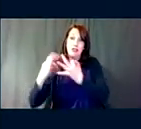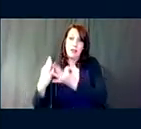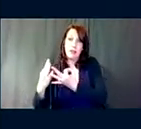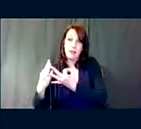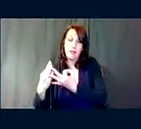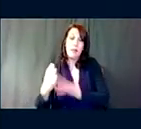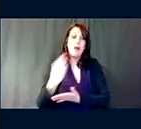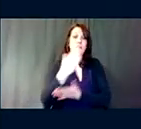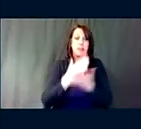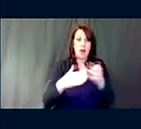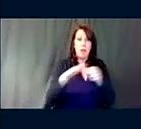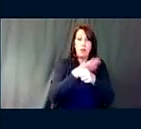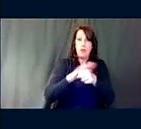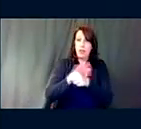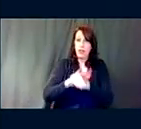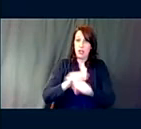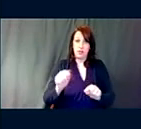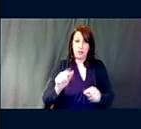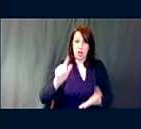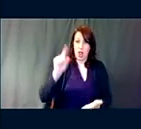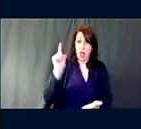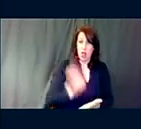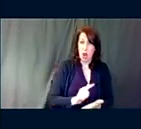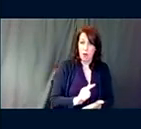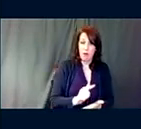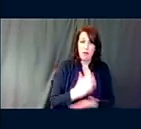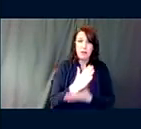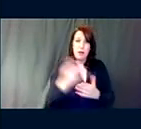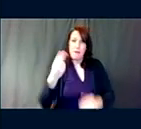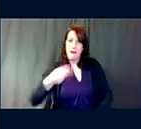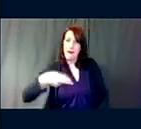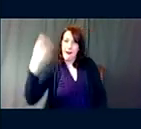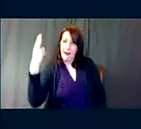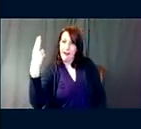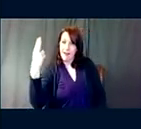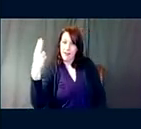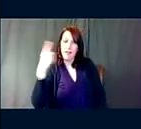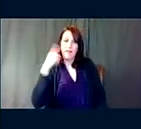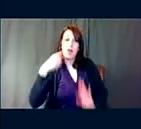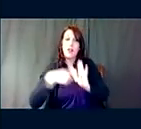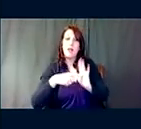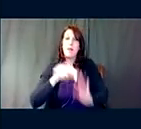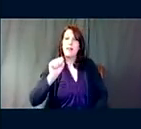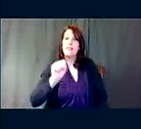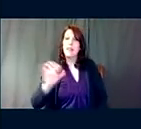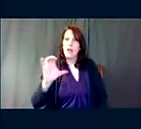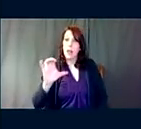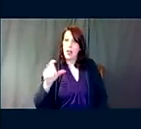AFRICAN AMERICANS BUT THERE'S SOME COMMUNITIES, SOME REGIONS, WHERE IT'S MUCH LOWER AND OTHER REGIONS WHERE IT'S MUCH HIGHER.